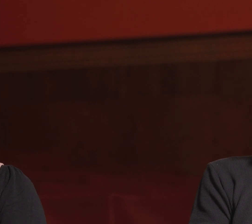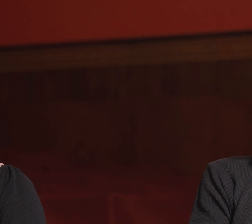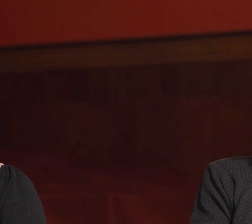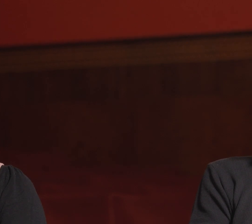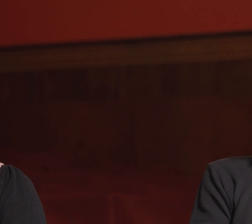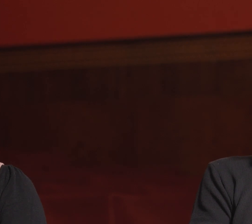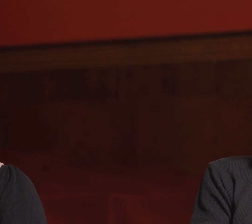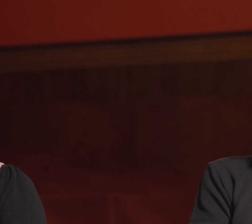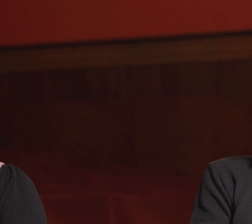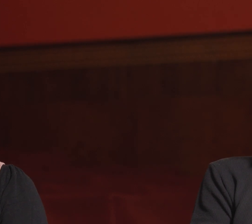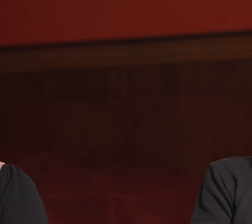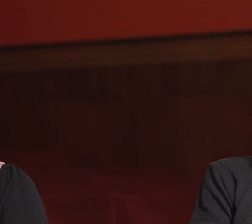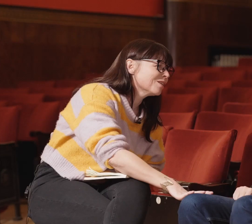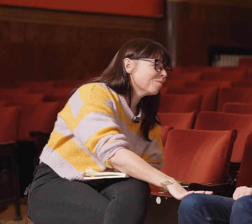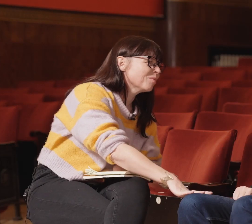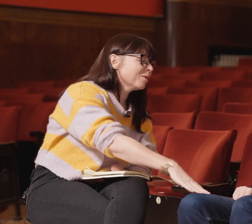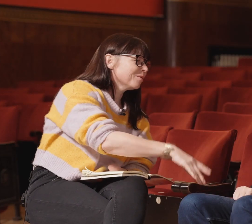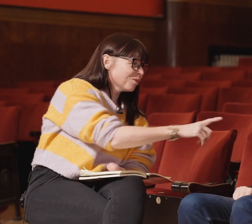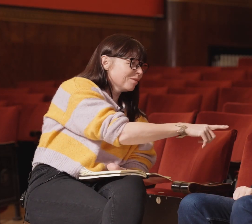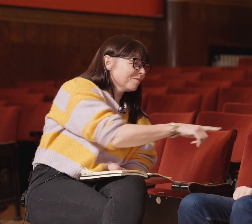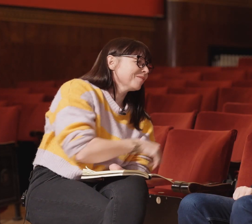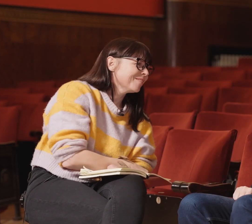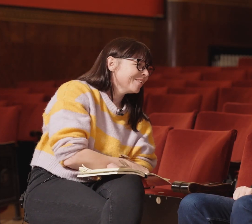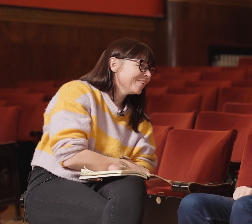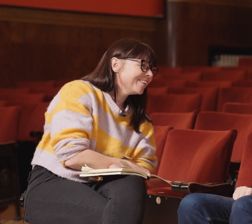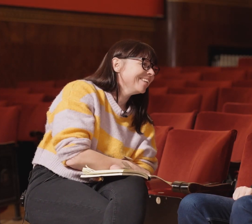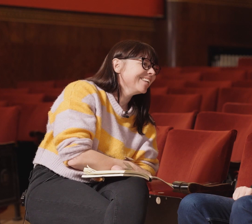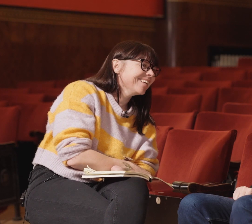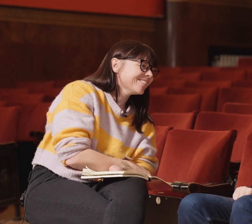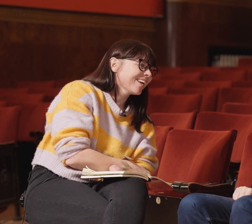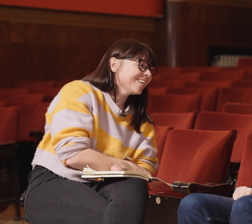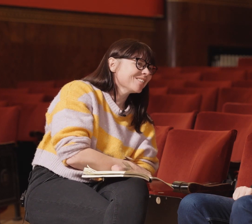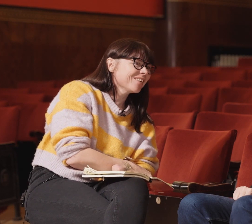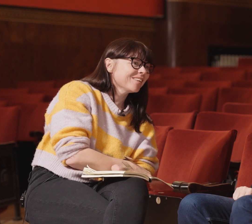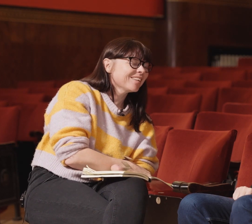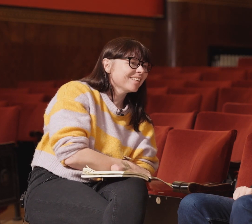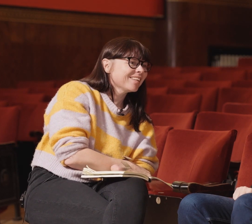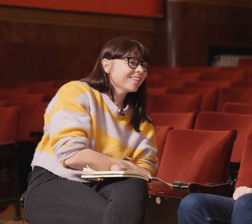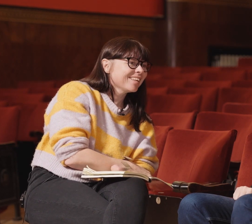Yes. - That was to Chisato. But you can.. - Yes. Sorry. It's okay. -Sorry.